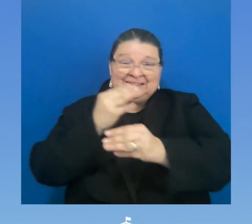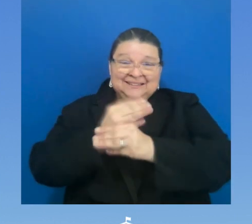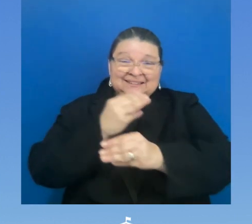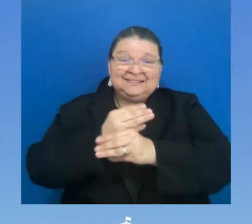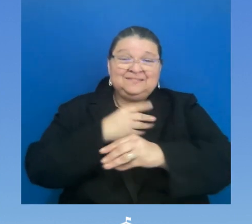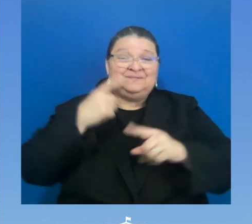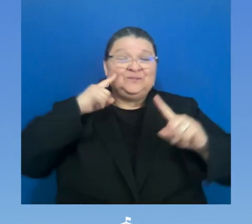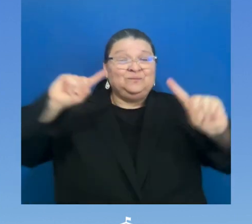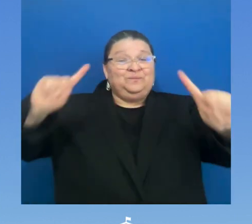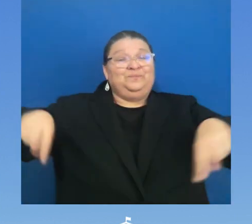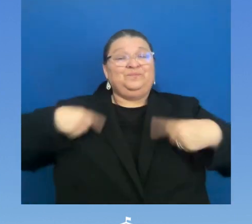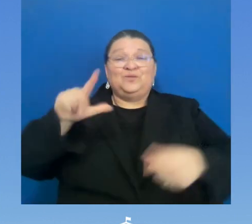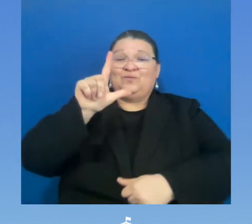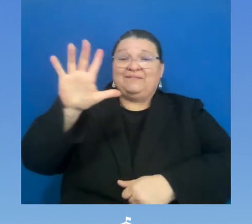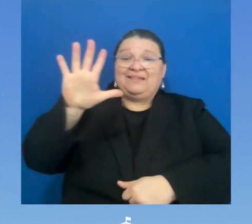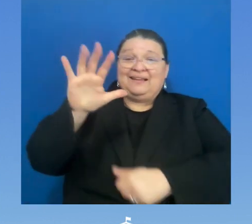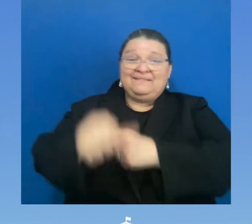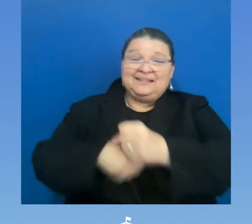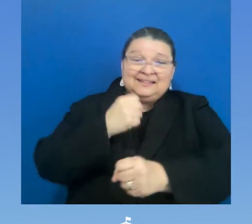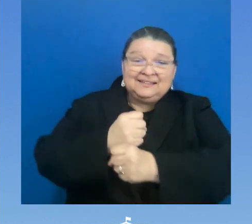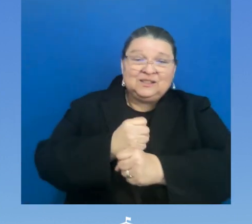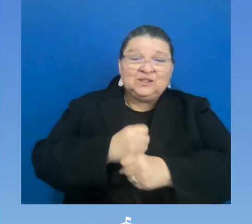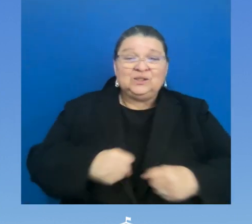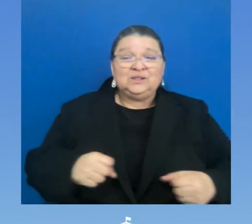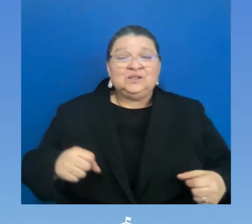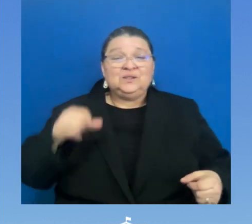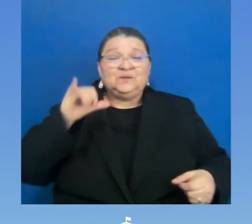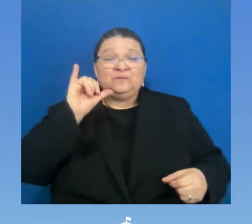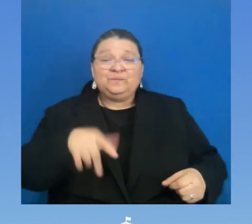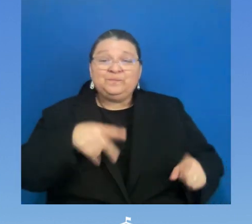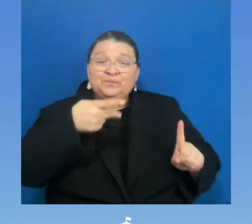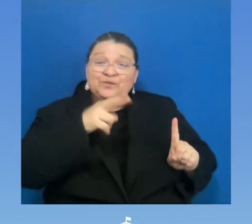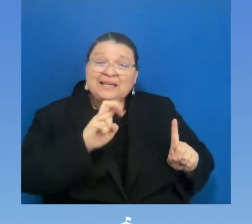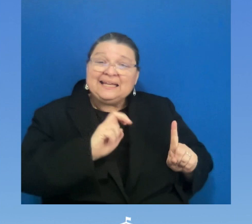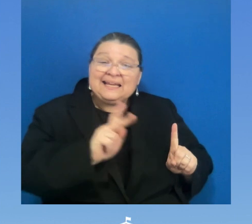As the first in my family to go to college education for me was a dream come true.